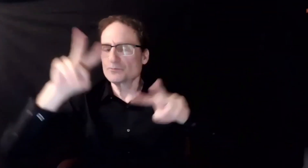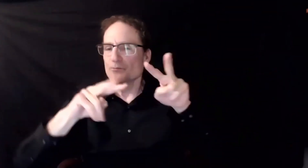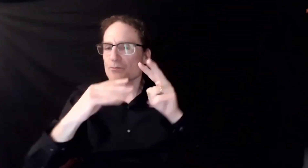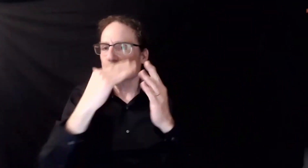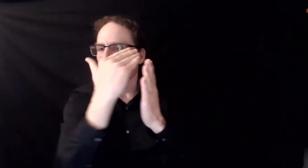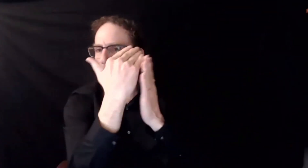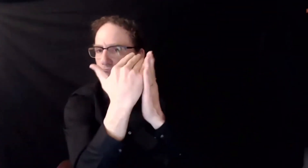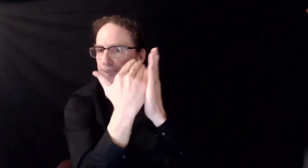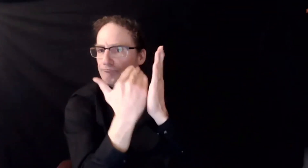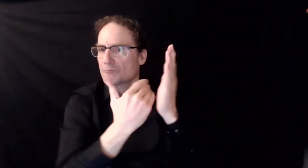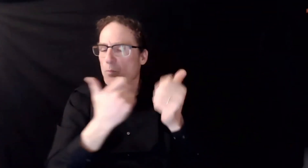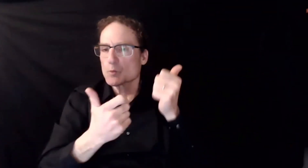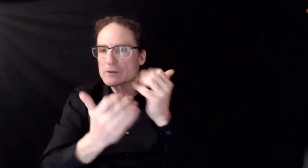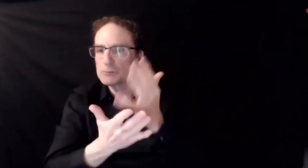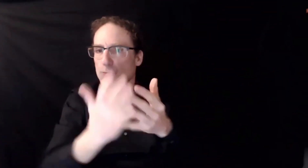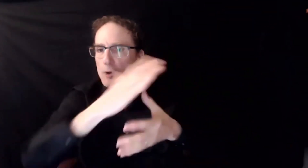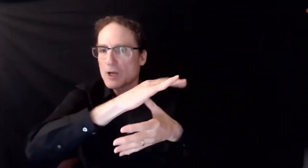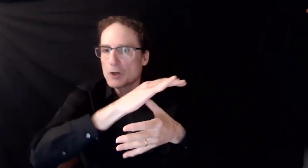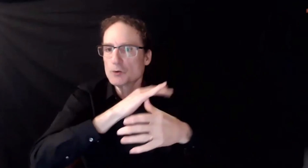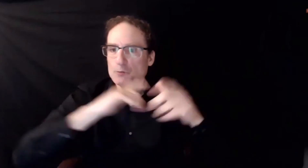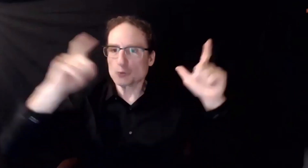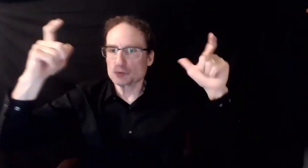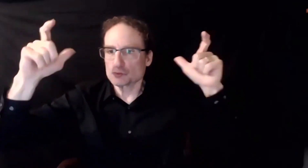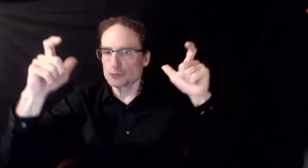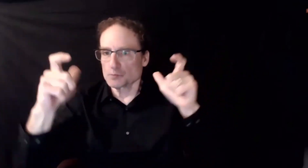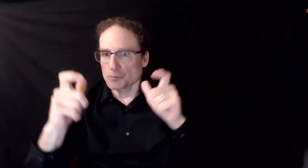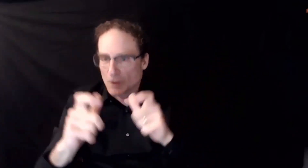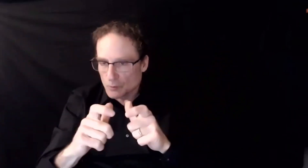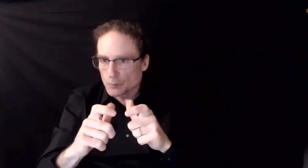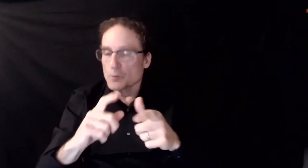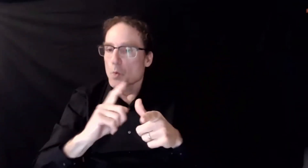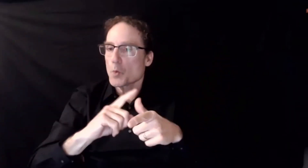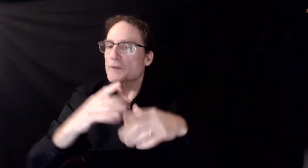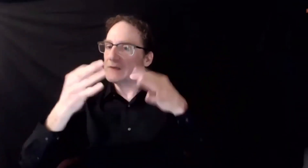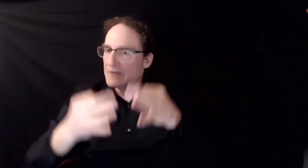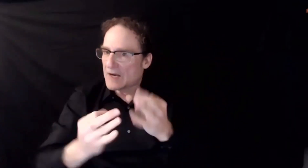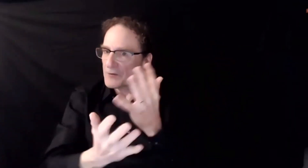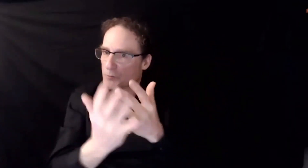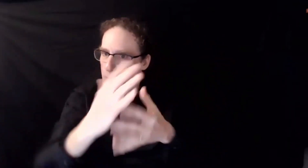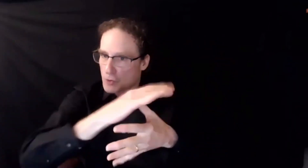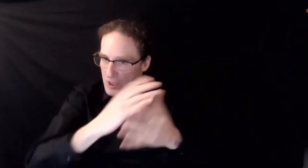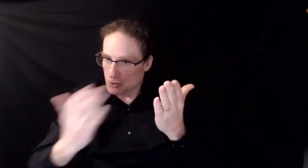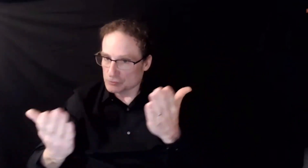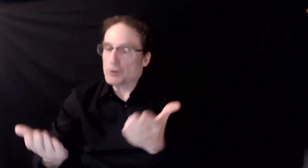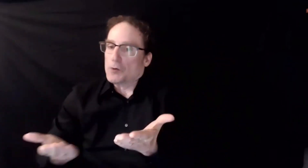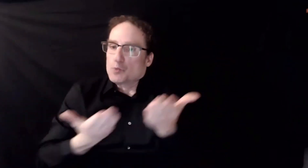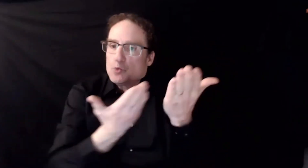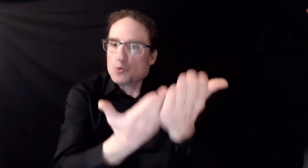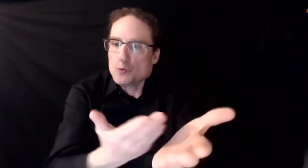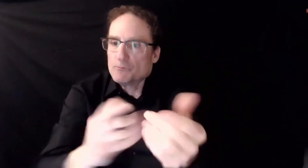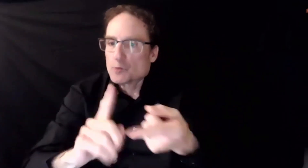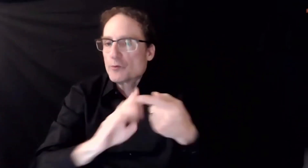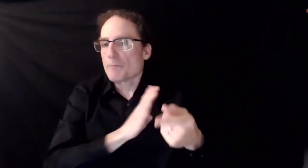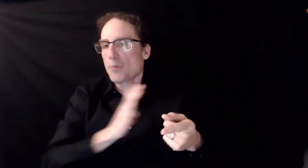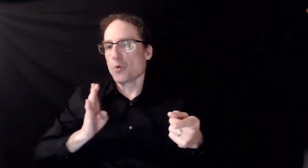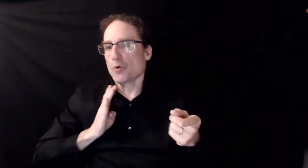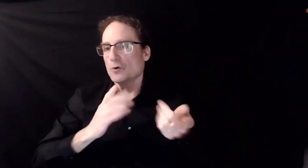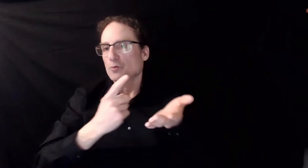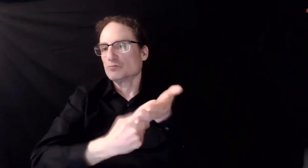we would take a look at all of that information and go through and dwindle it down and really create our priority list of what we were going to do,